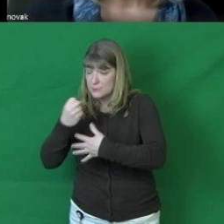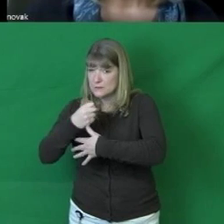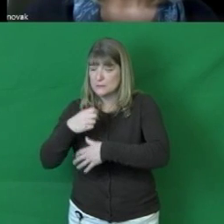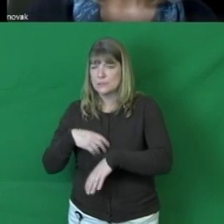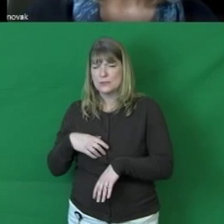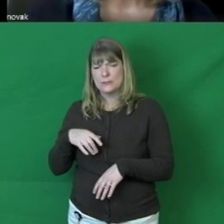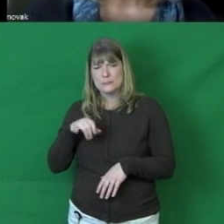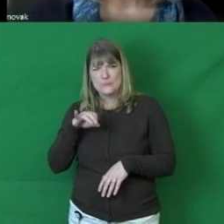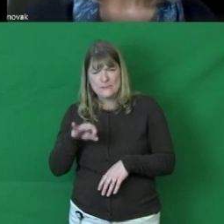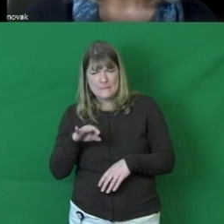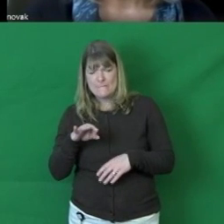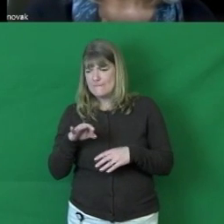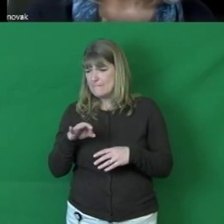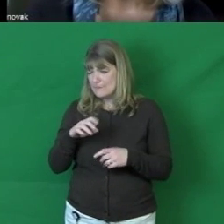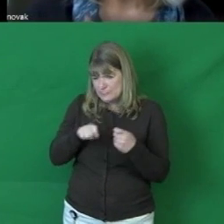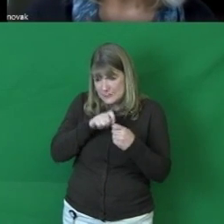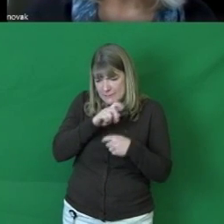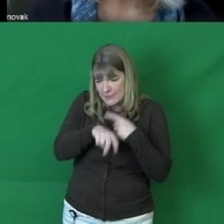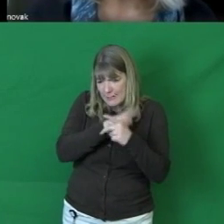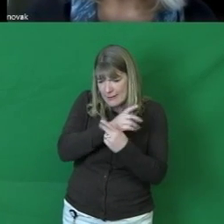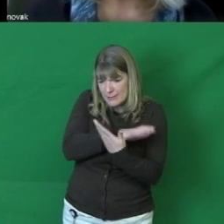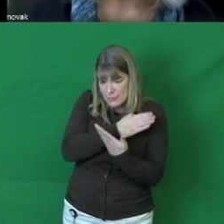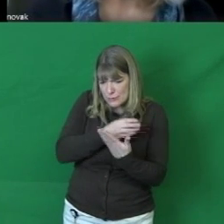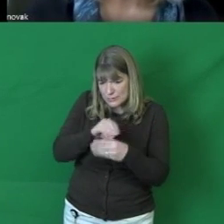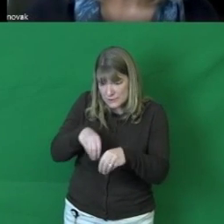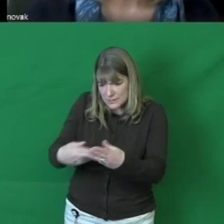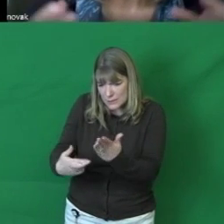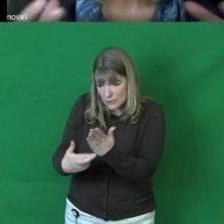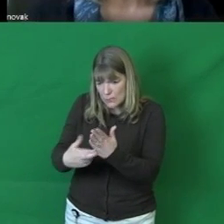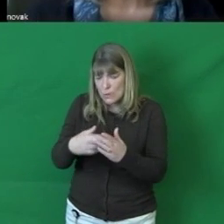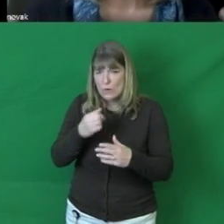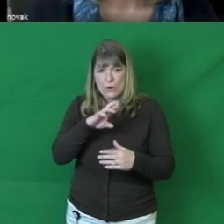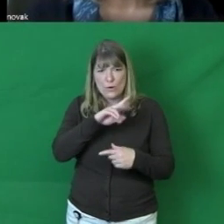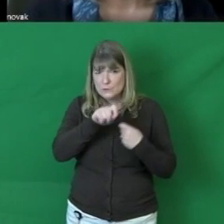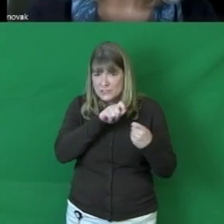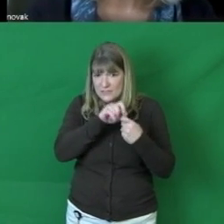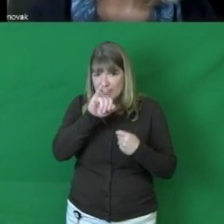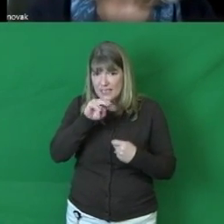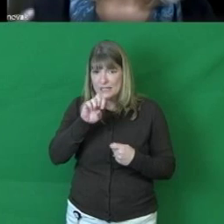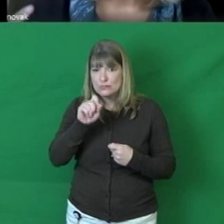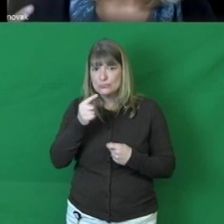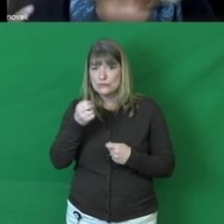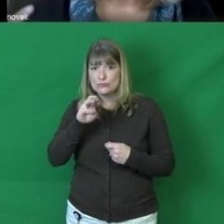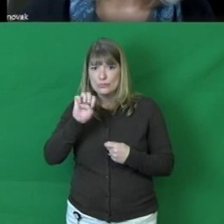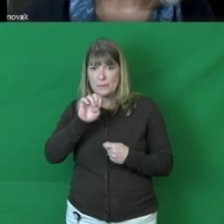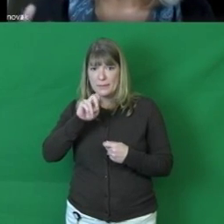so if the student is reinforced by a certain kind of music or a certain instrument, it is important